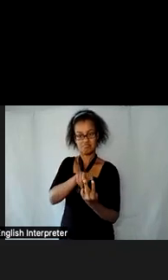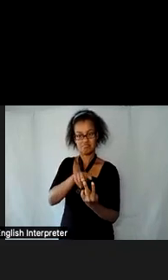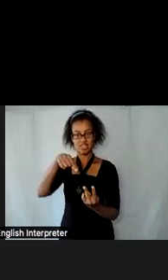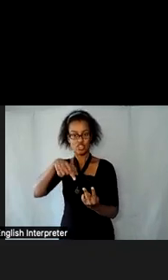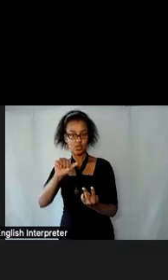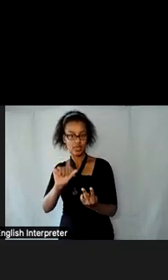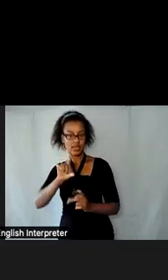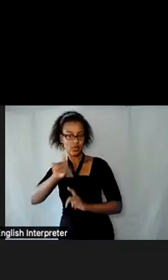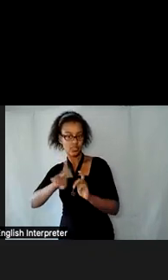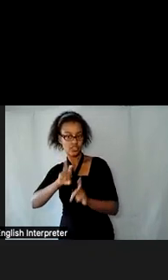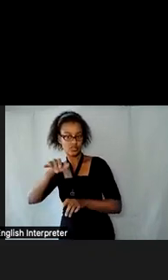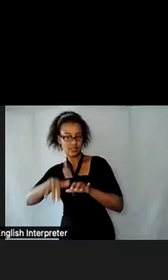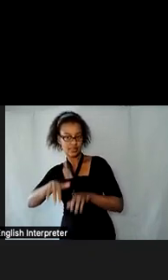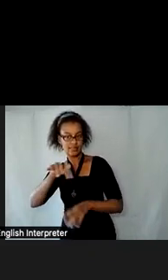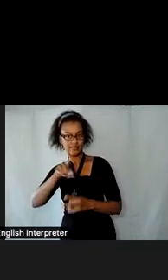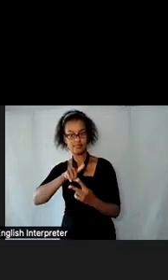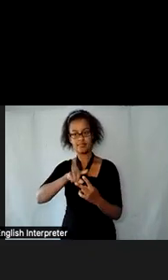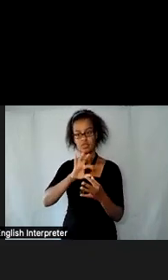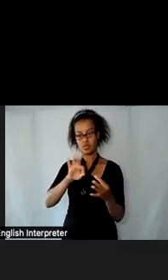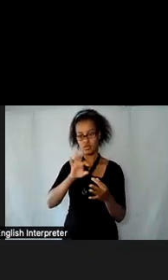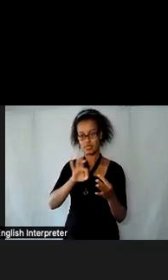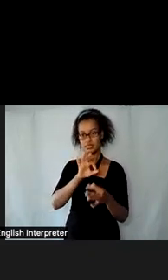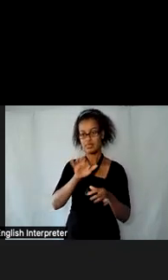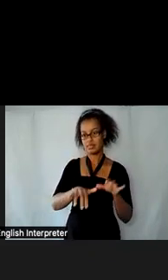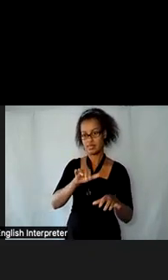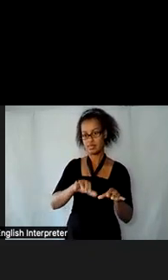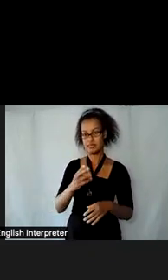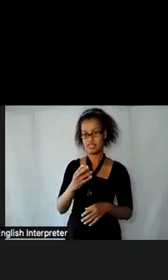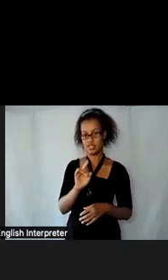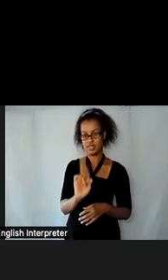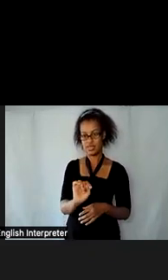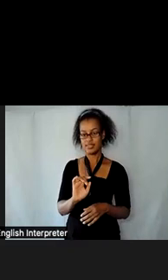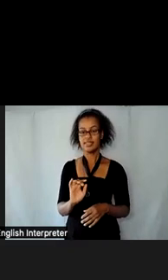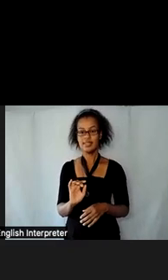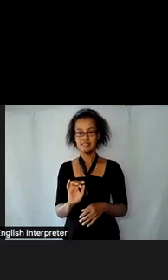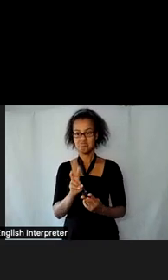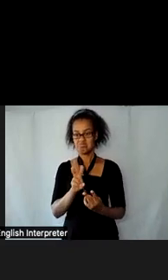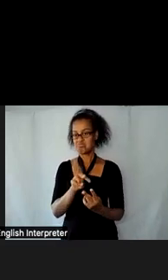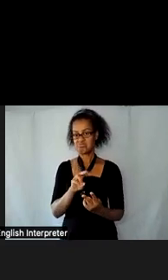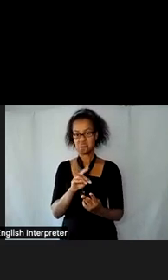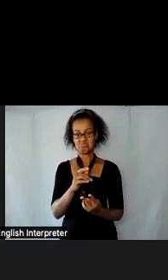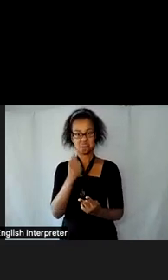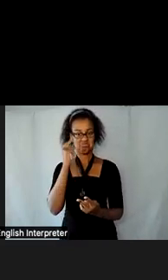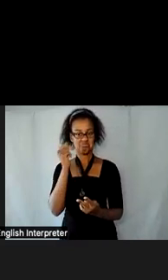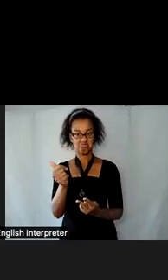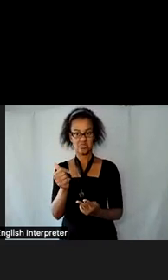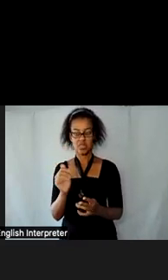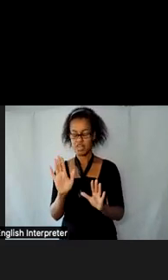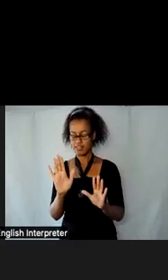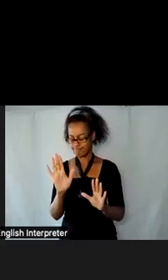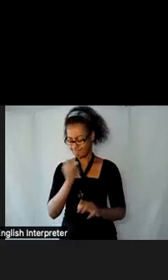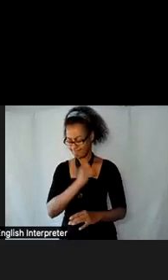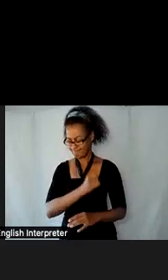We sorry, I actually never even introduced myself.